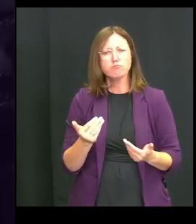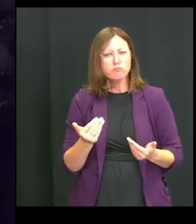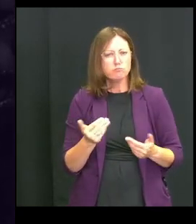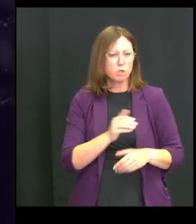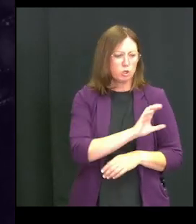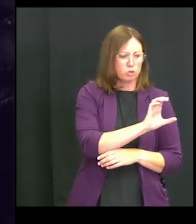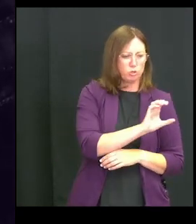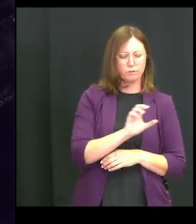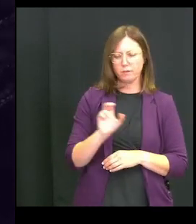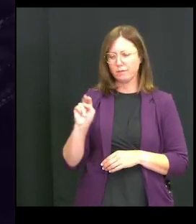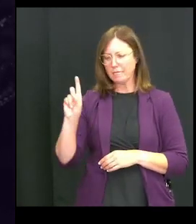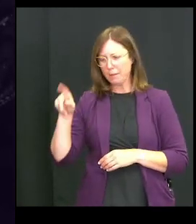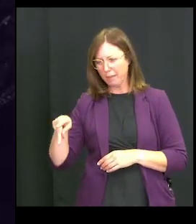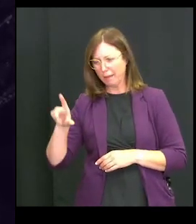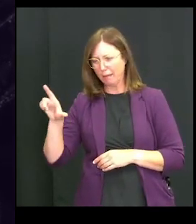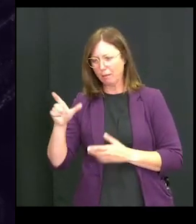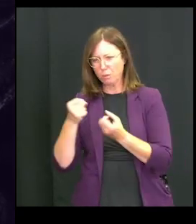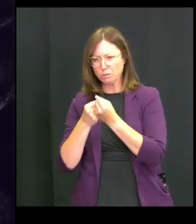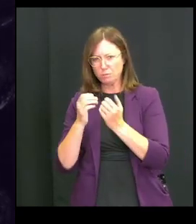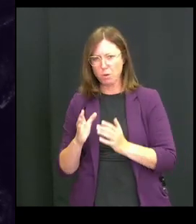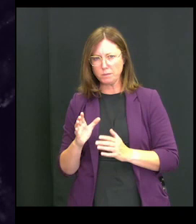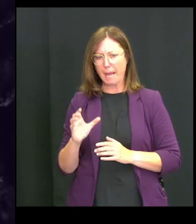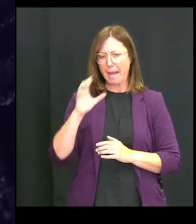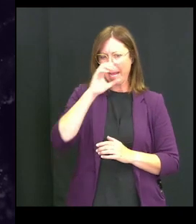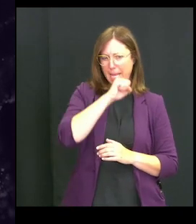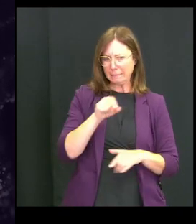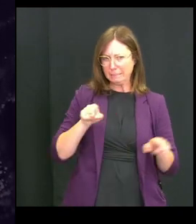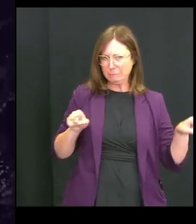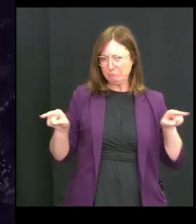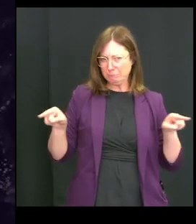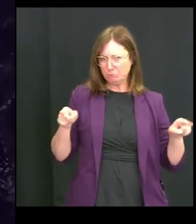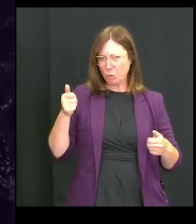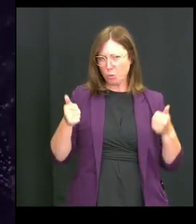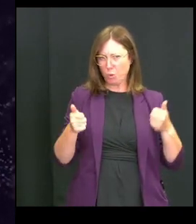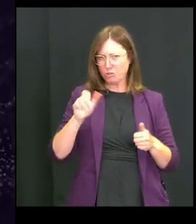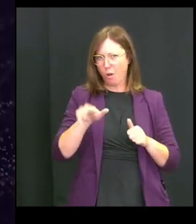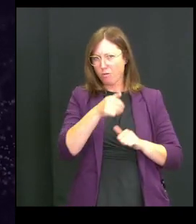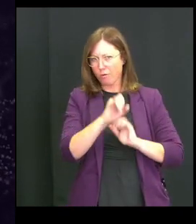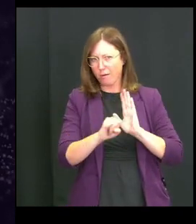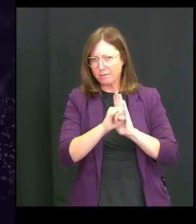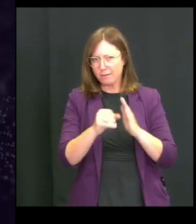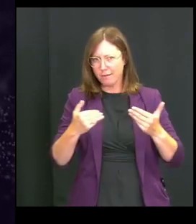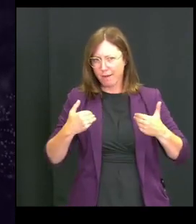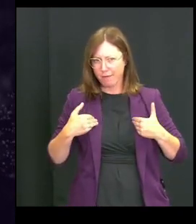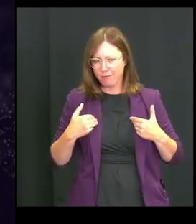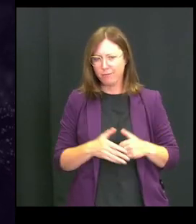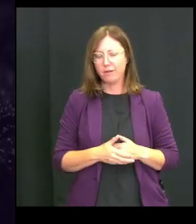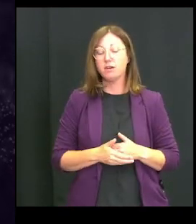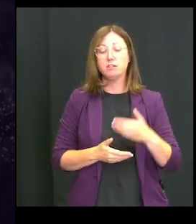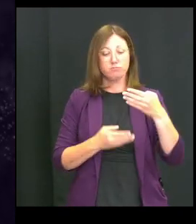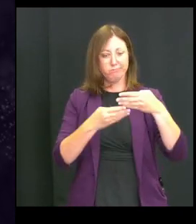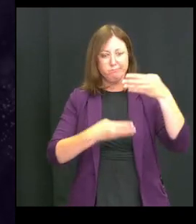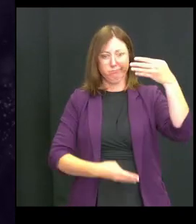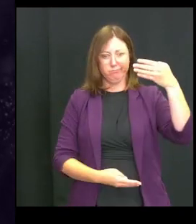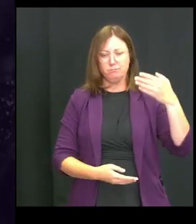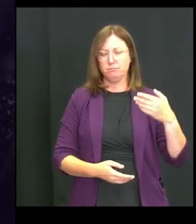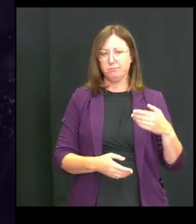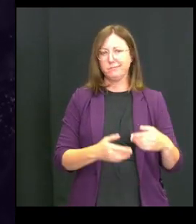NDP and Liberal supporters that are members of certain social groups. These groups can be stereotypical.